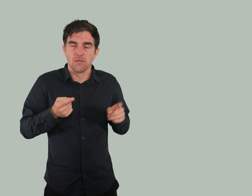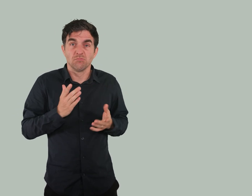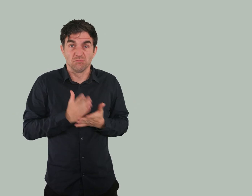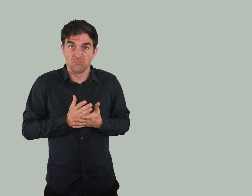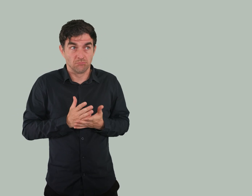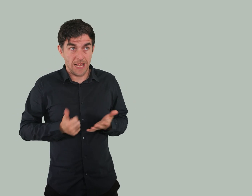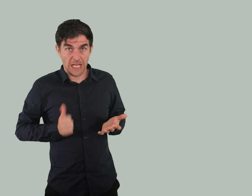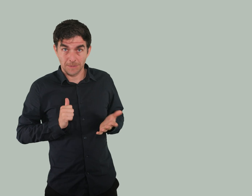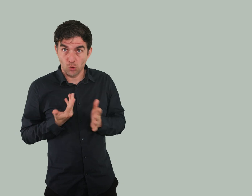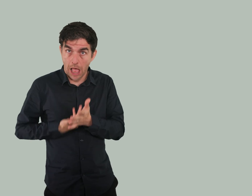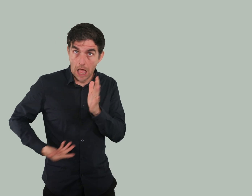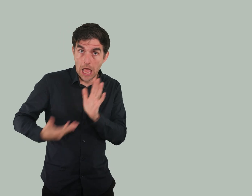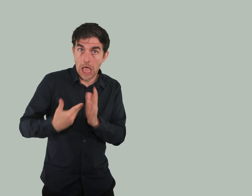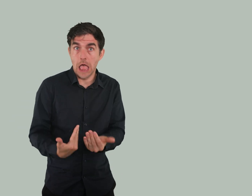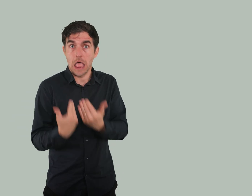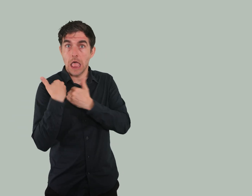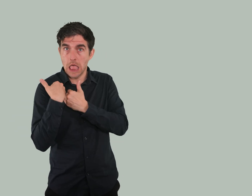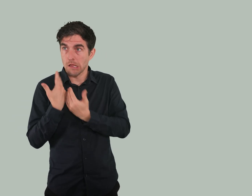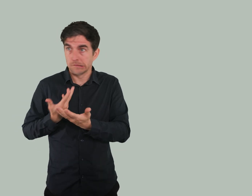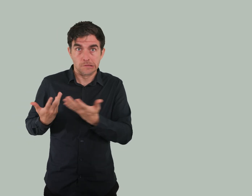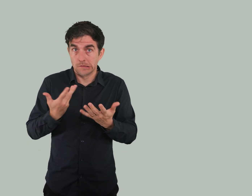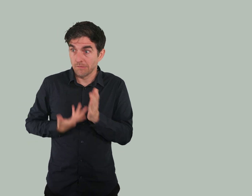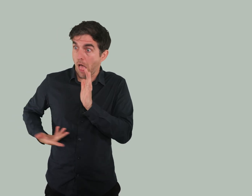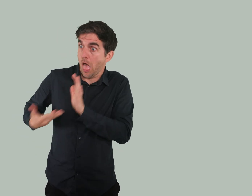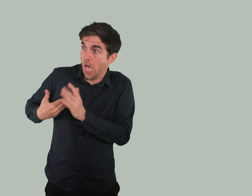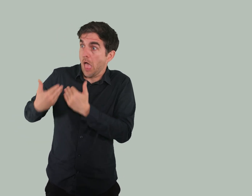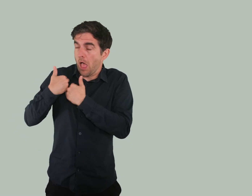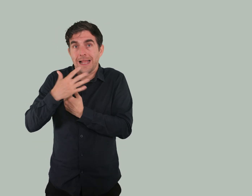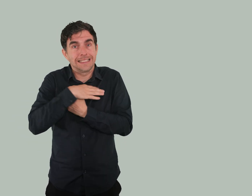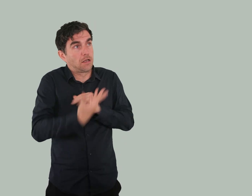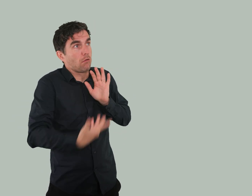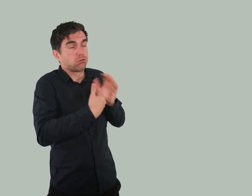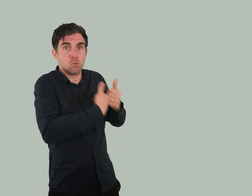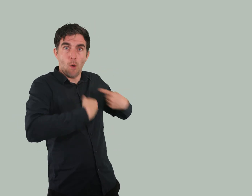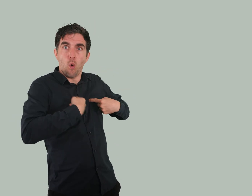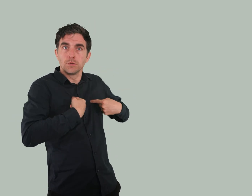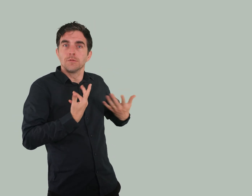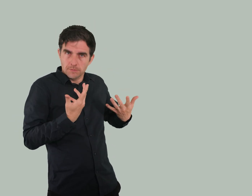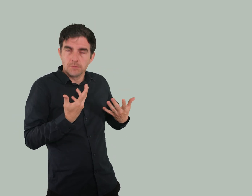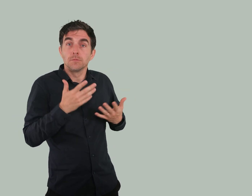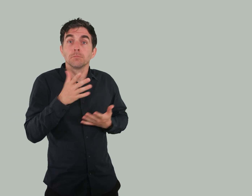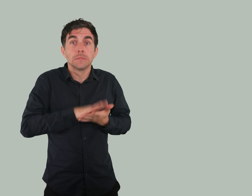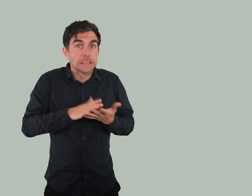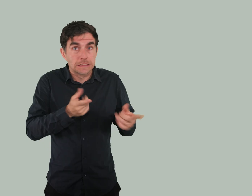If employers are expected to carry more of that burden, they will need more support themselves: better access to occupational health,